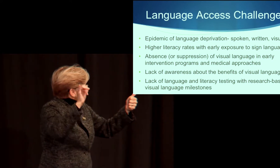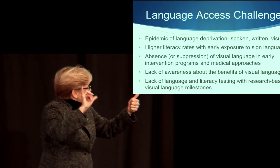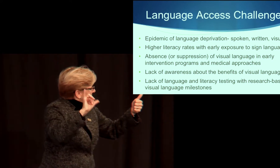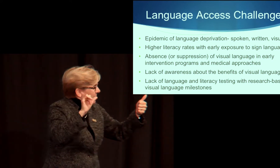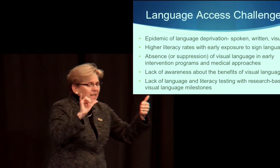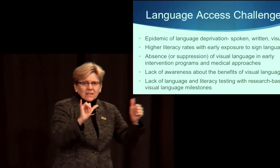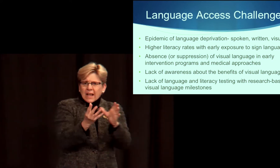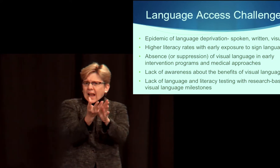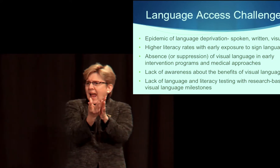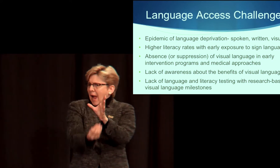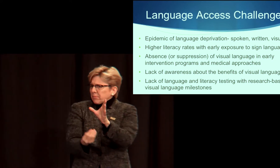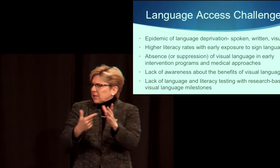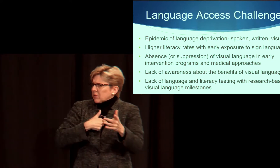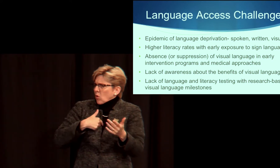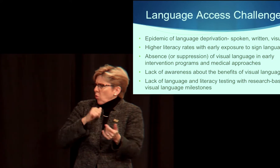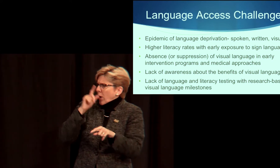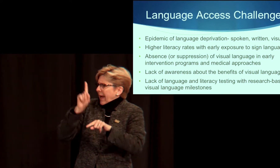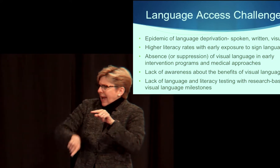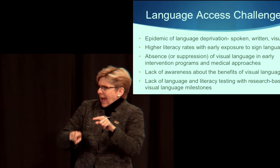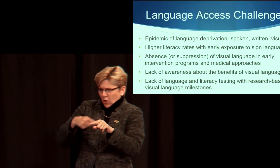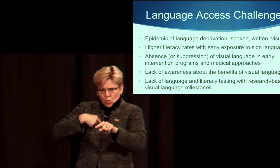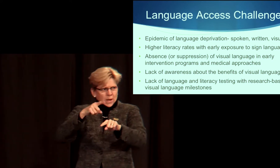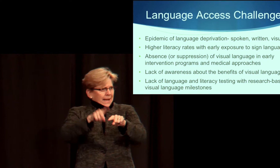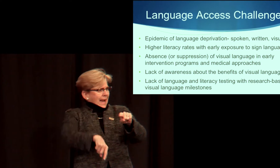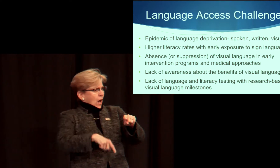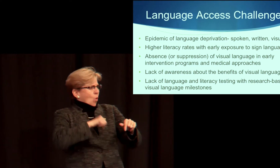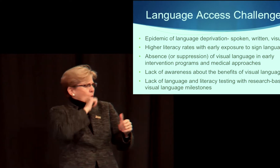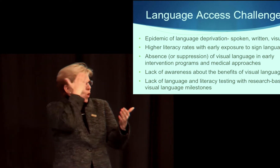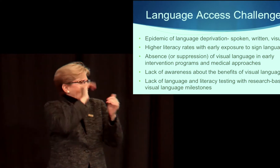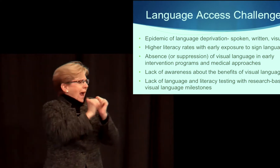It maybe feels like we're talking about somethings absent,